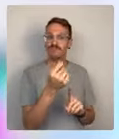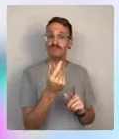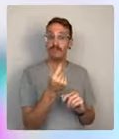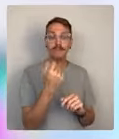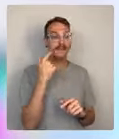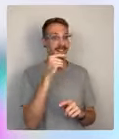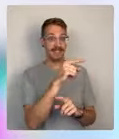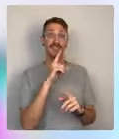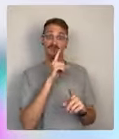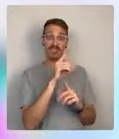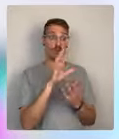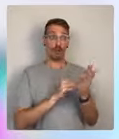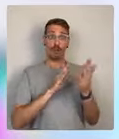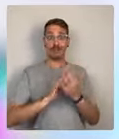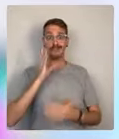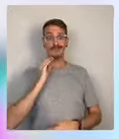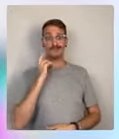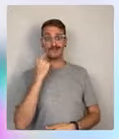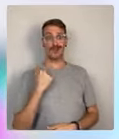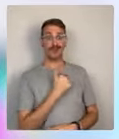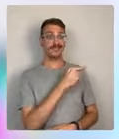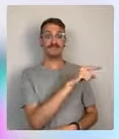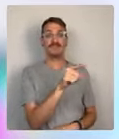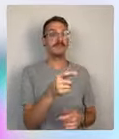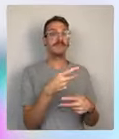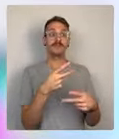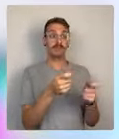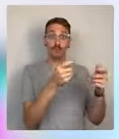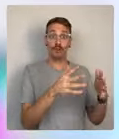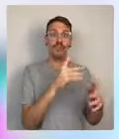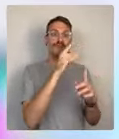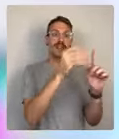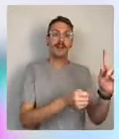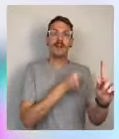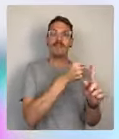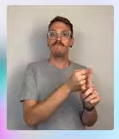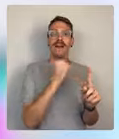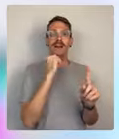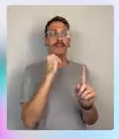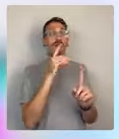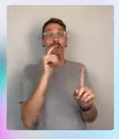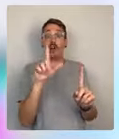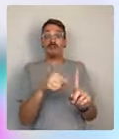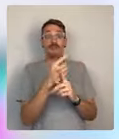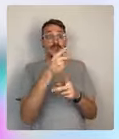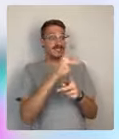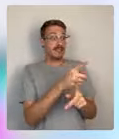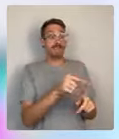But what's really interesting, because this really is a learning curve for us, is these moderators have significant impact